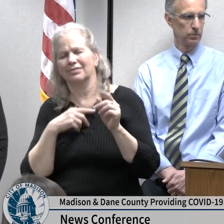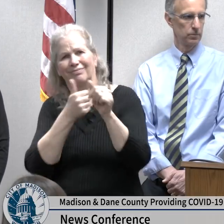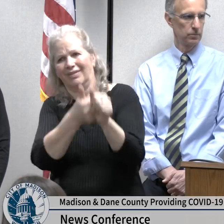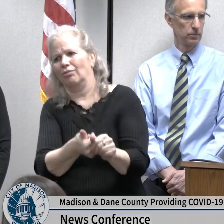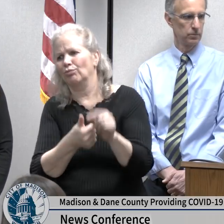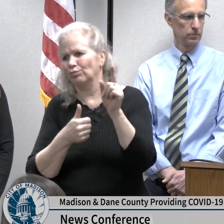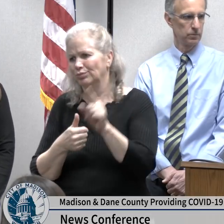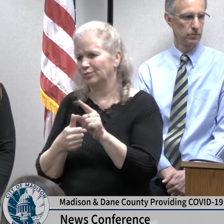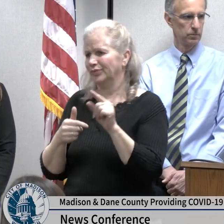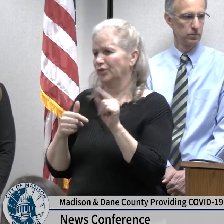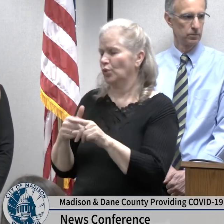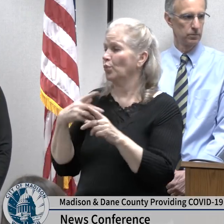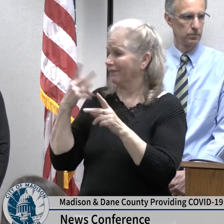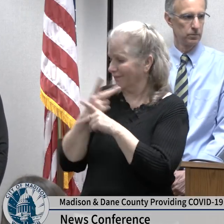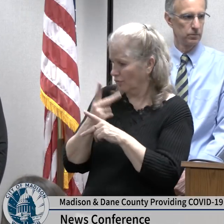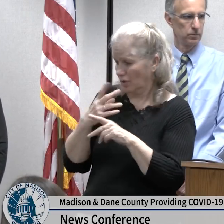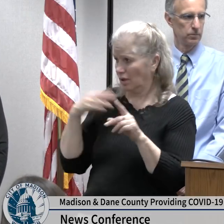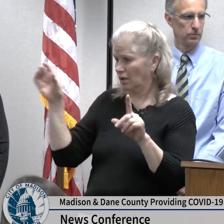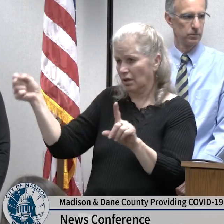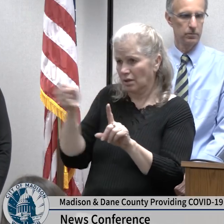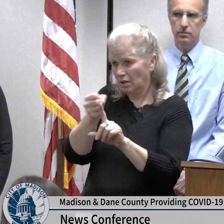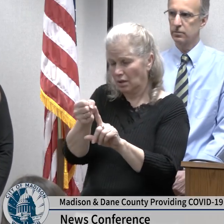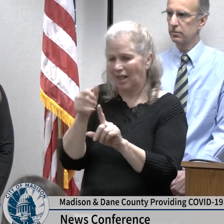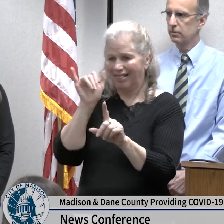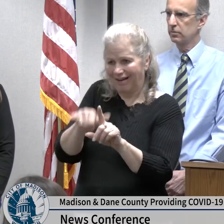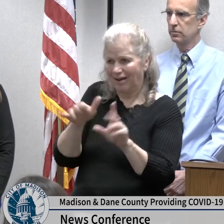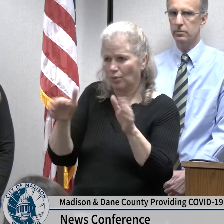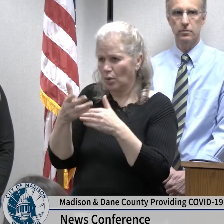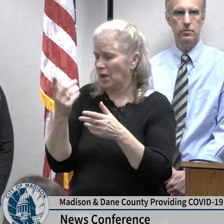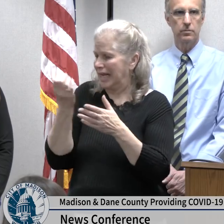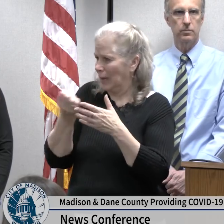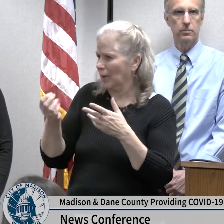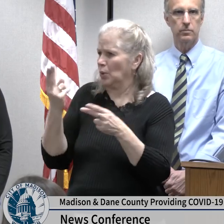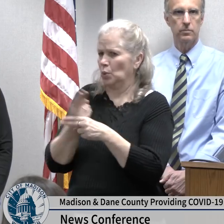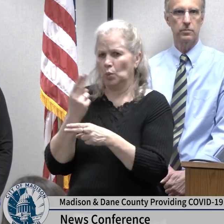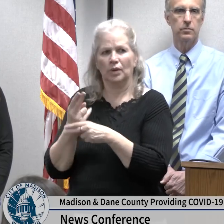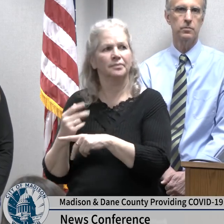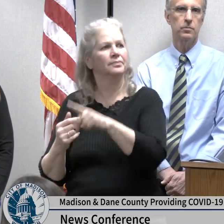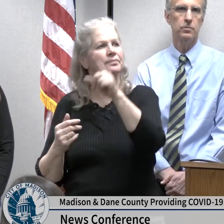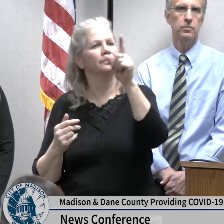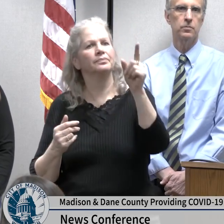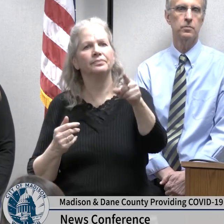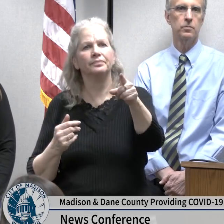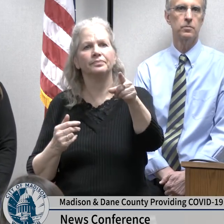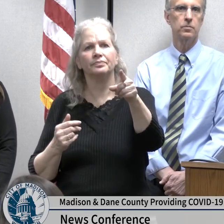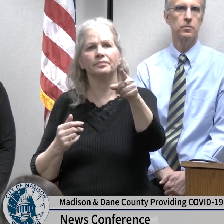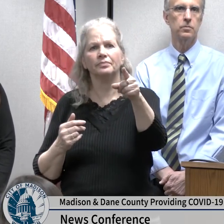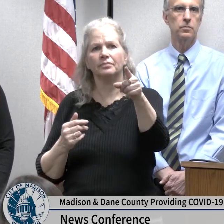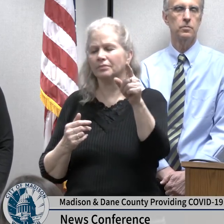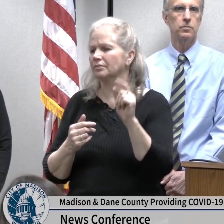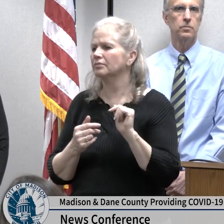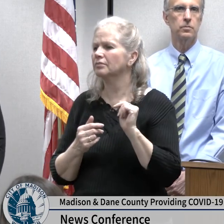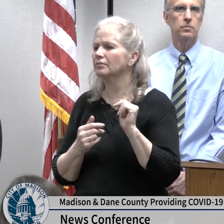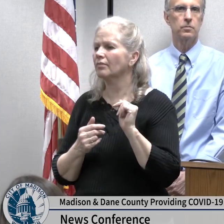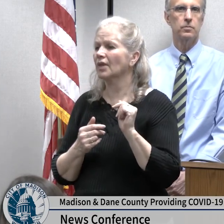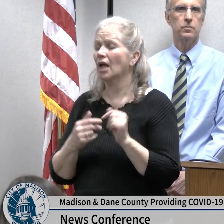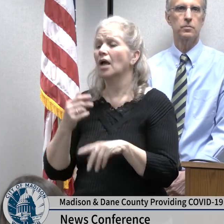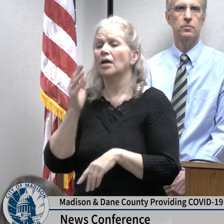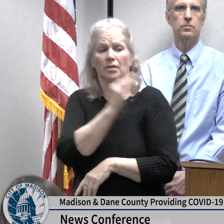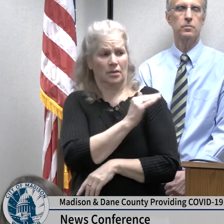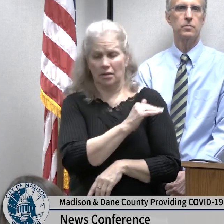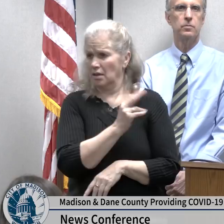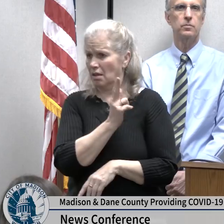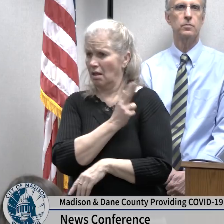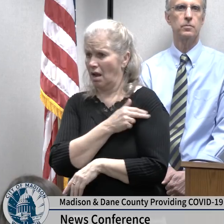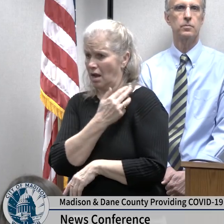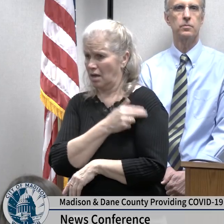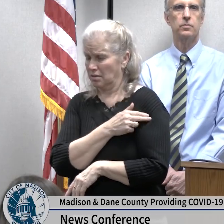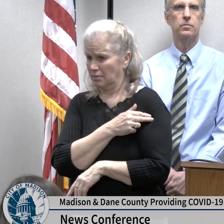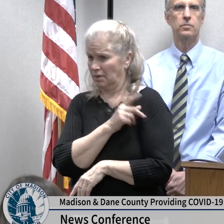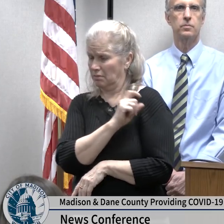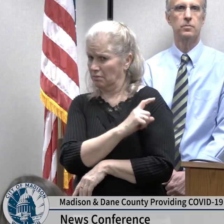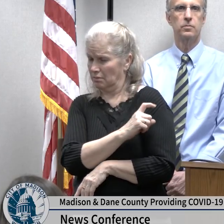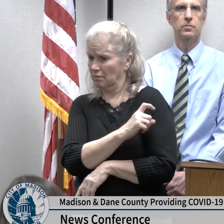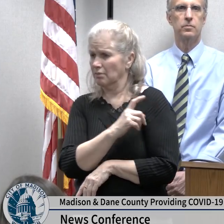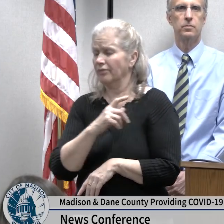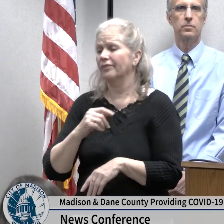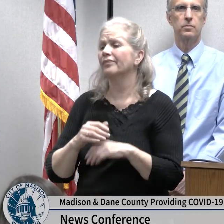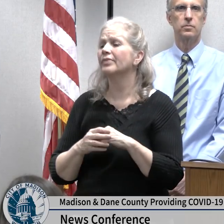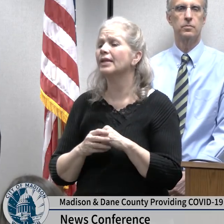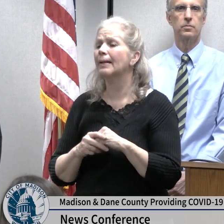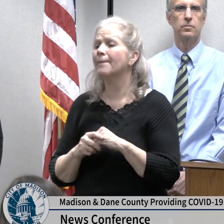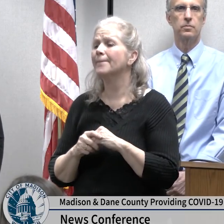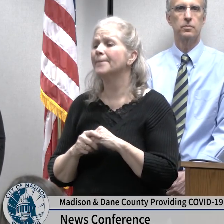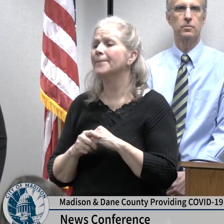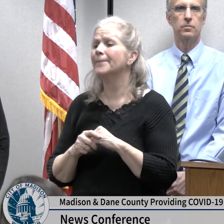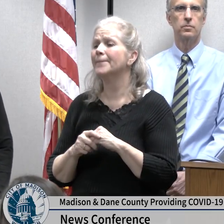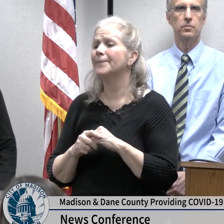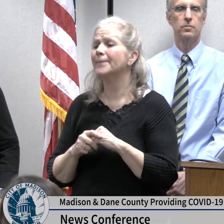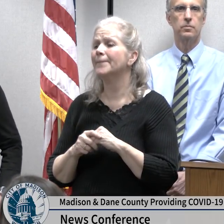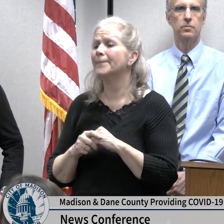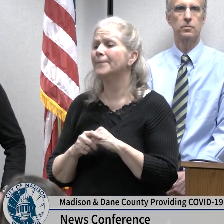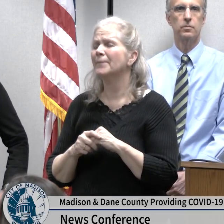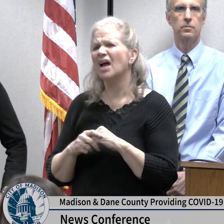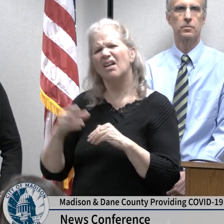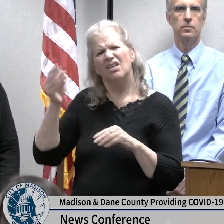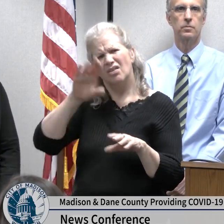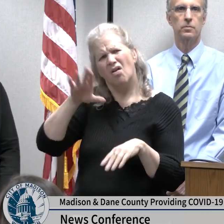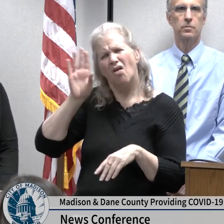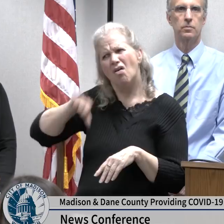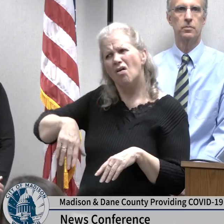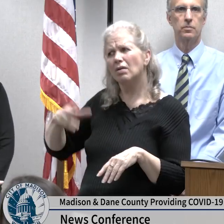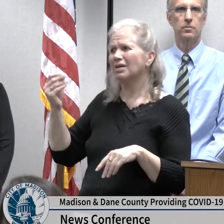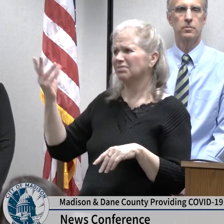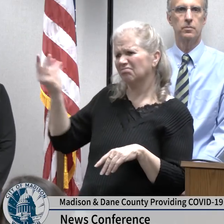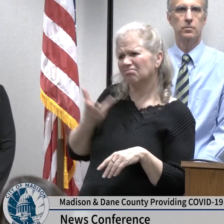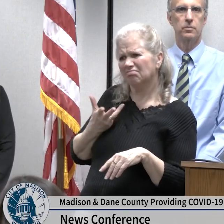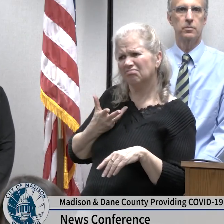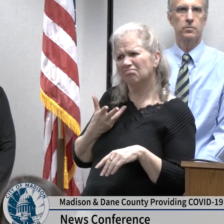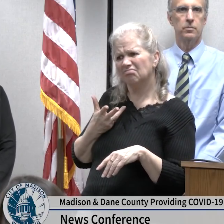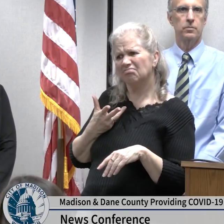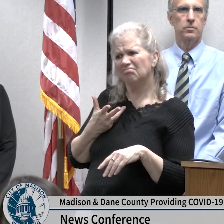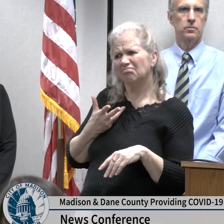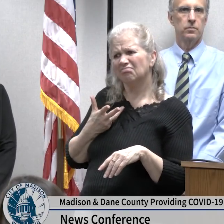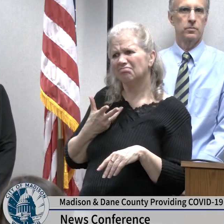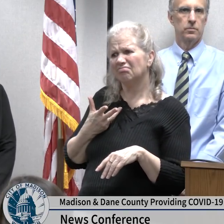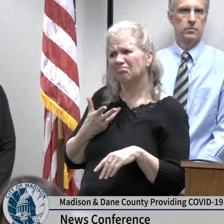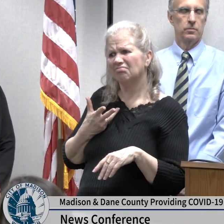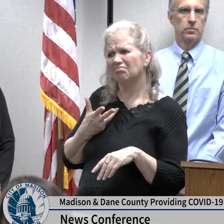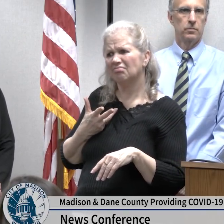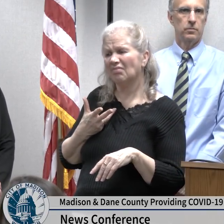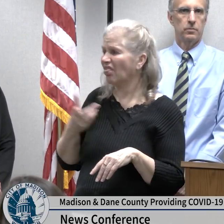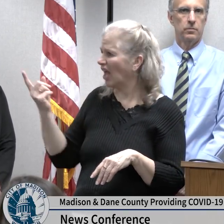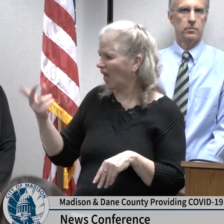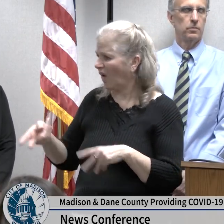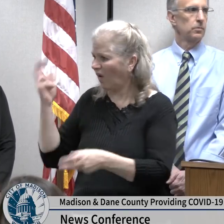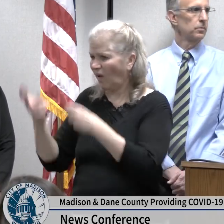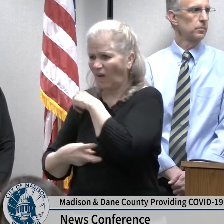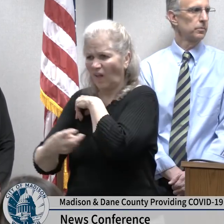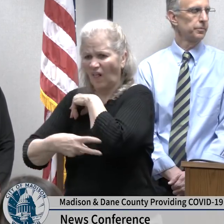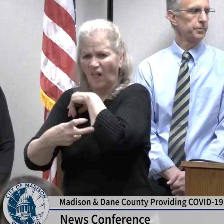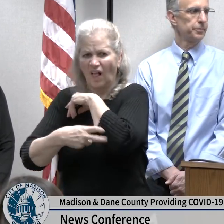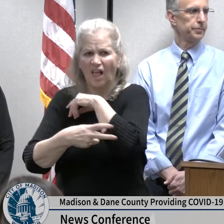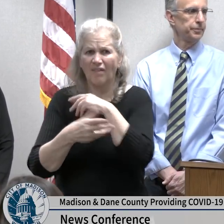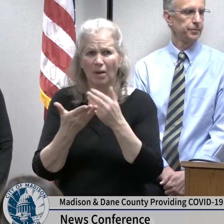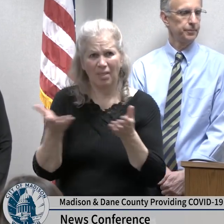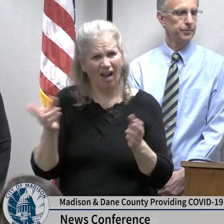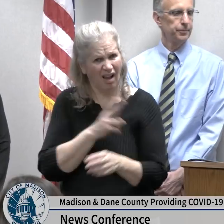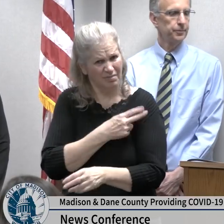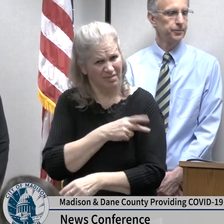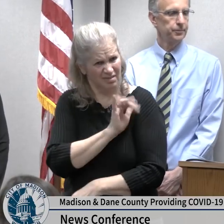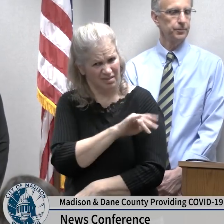use RPP efficiently than we have been thus far I think it's certainly the case